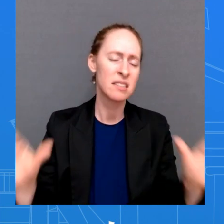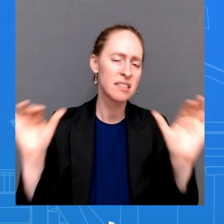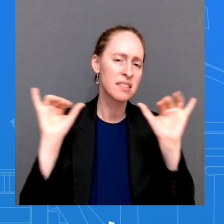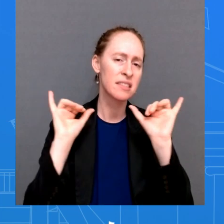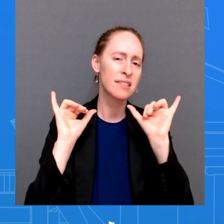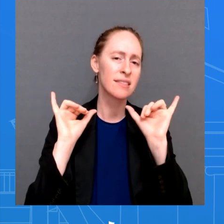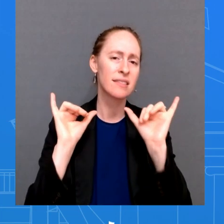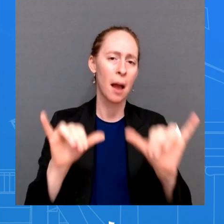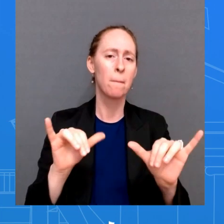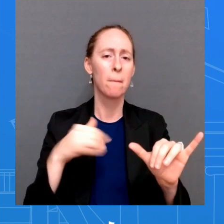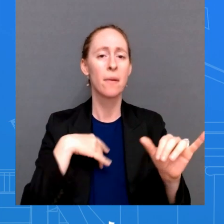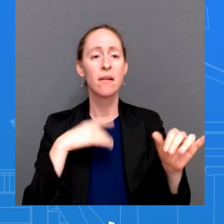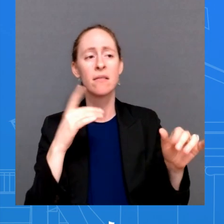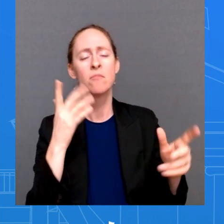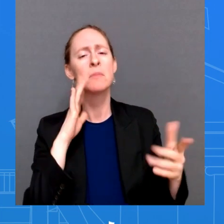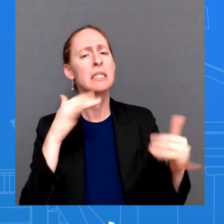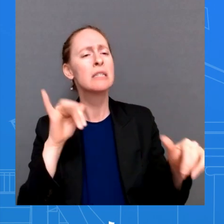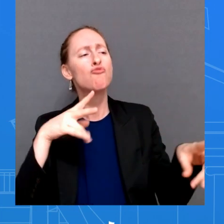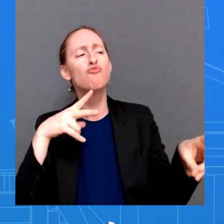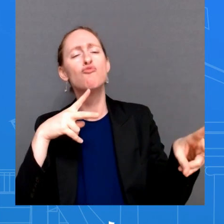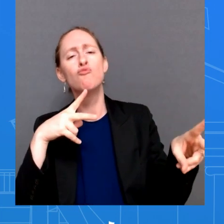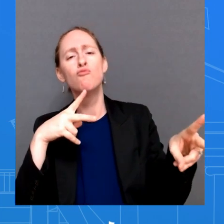and we will manage what Beijing chooses to do.